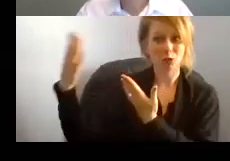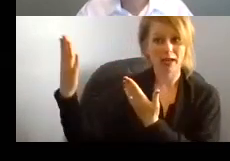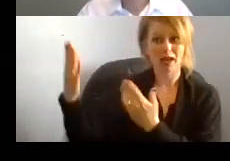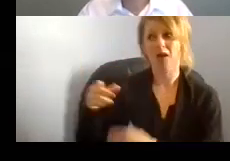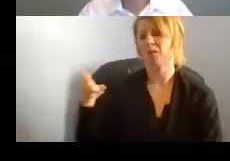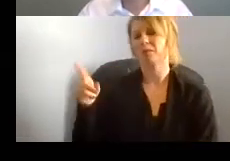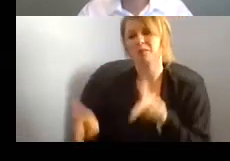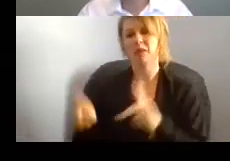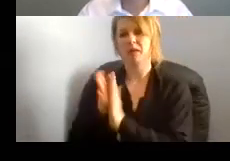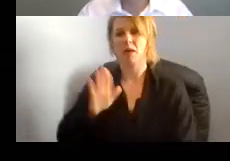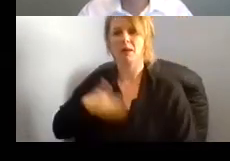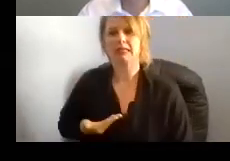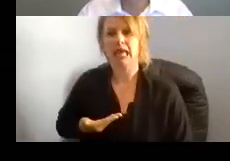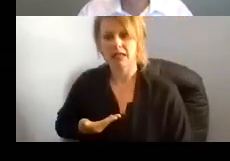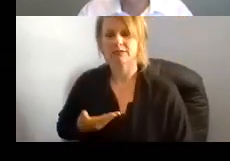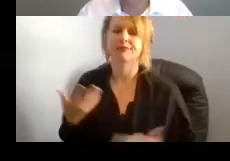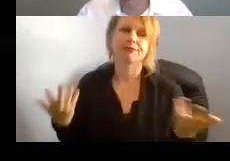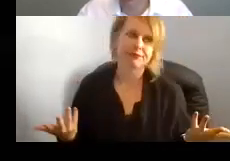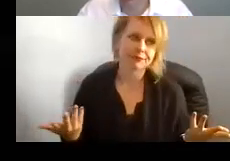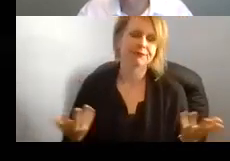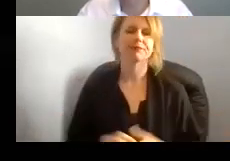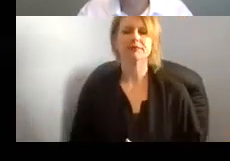So I think part of it is to – as you approach the administration,